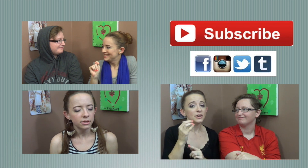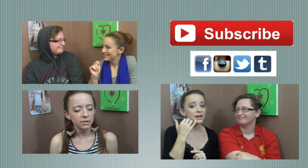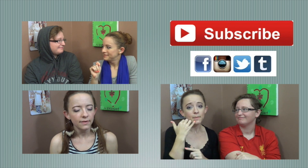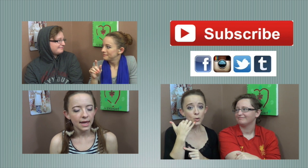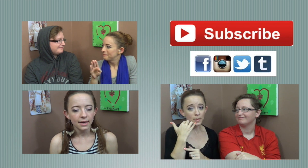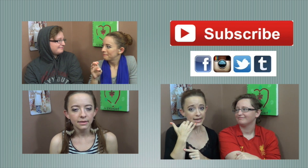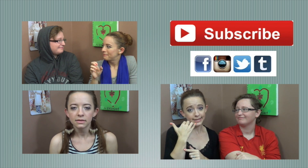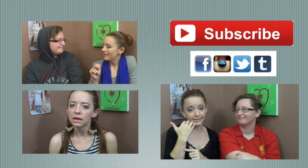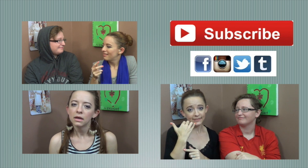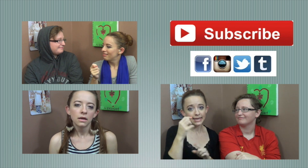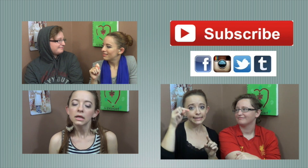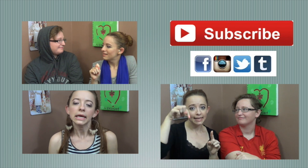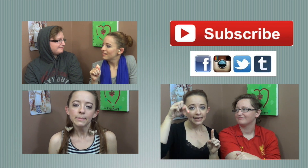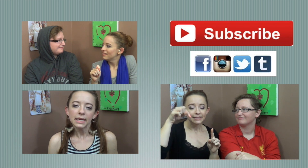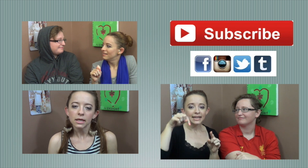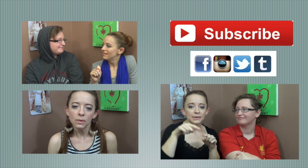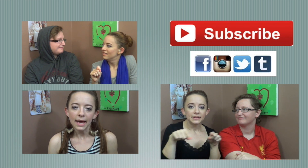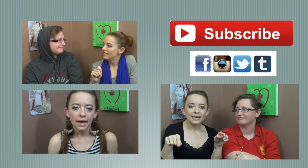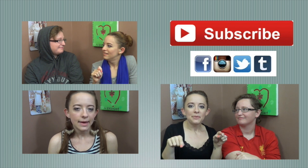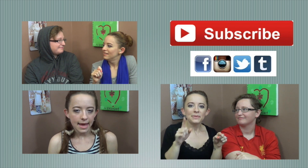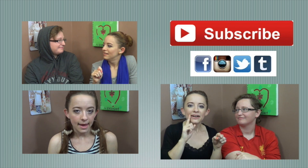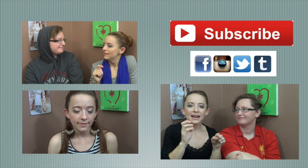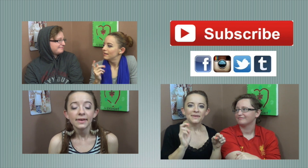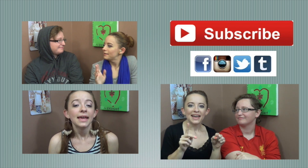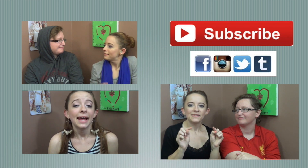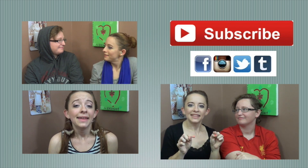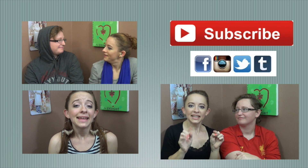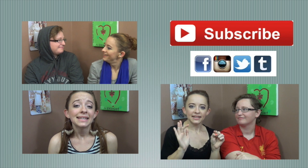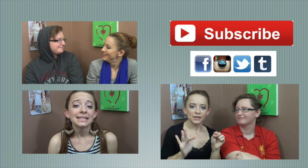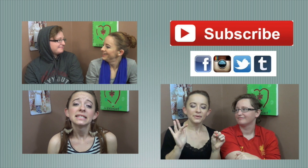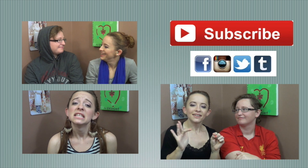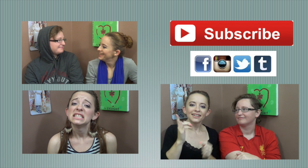if you're on a mobile device down in the downbar I will have a link